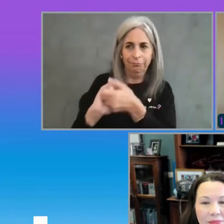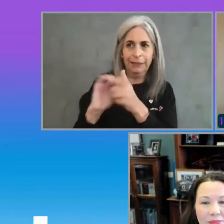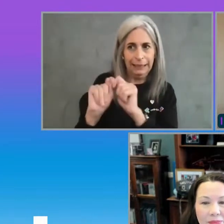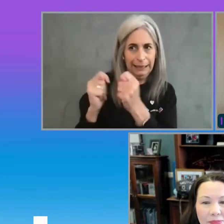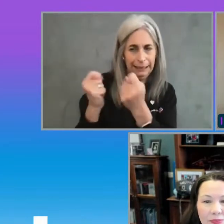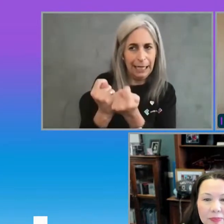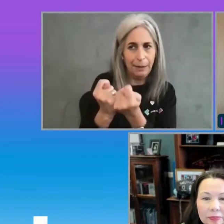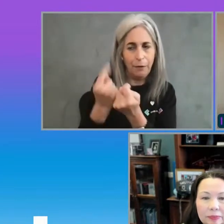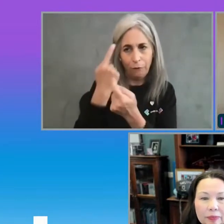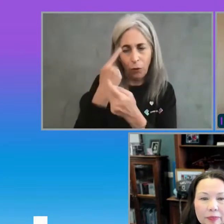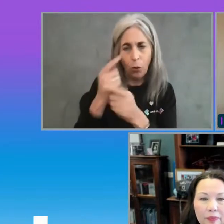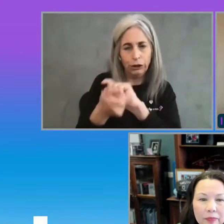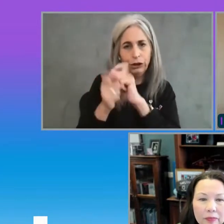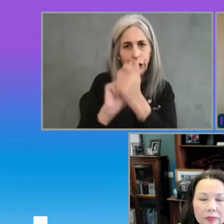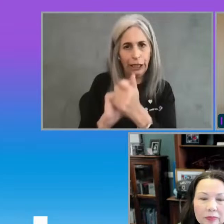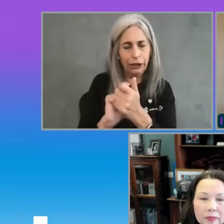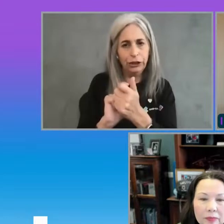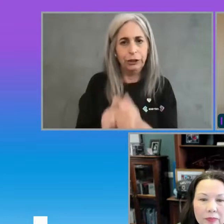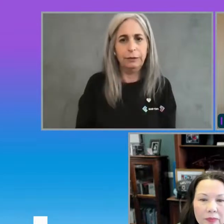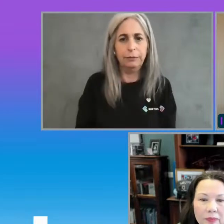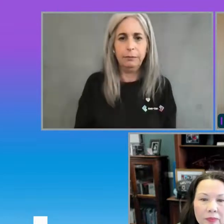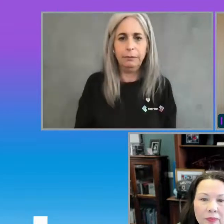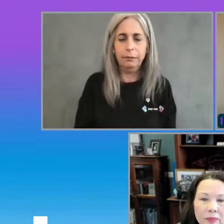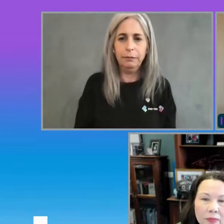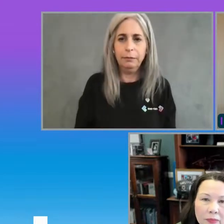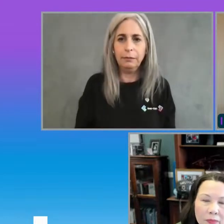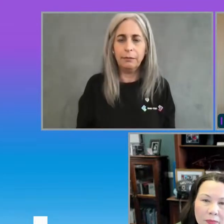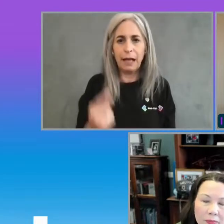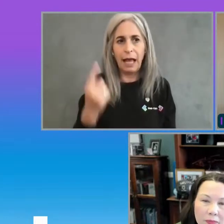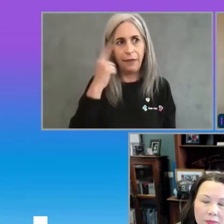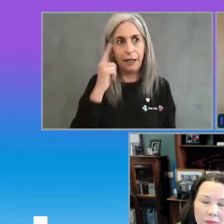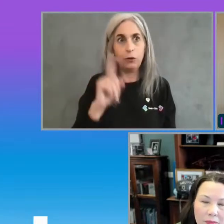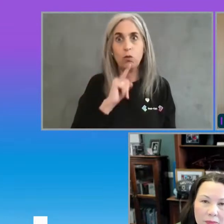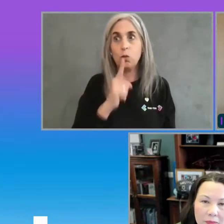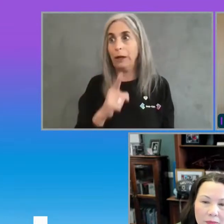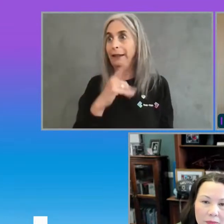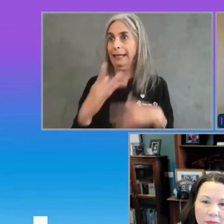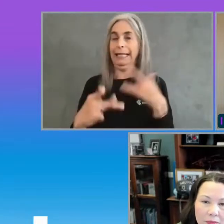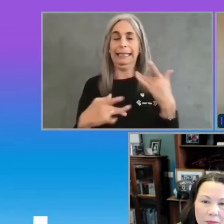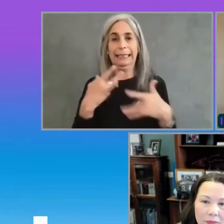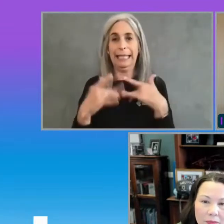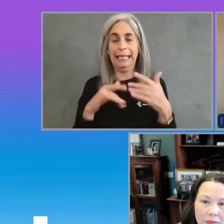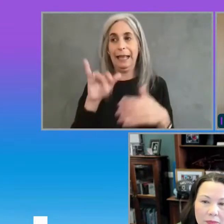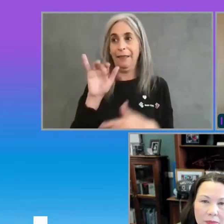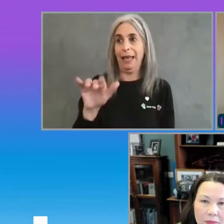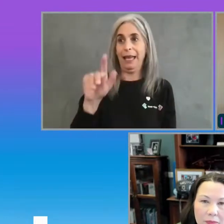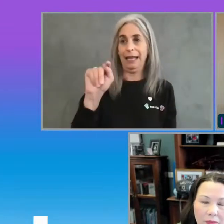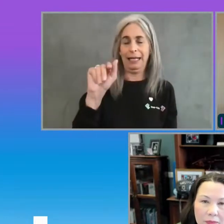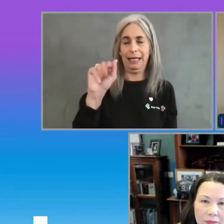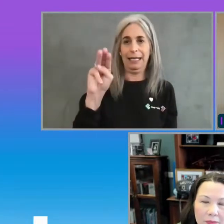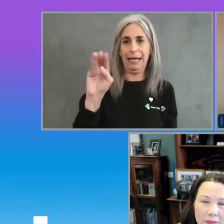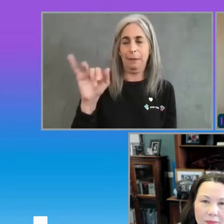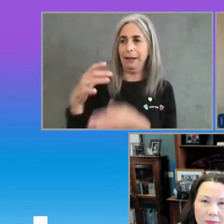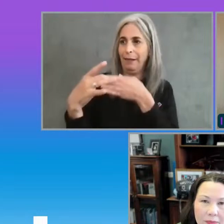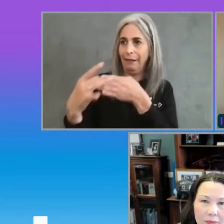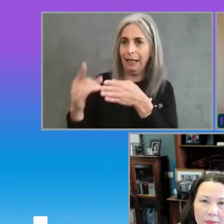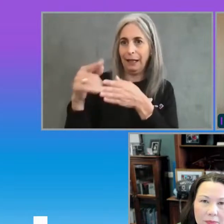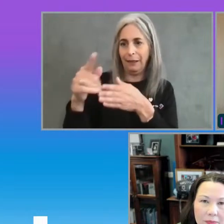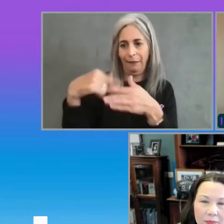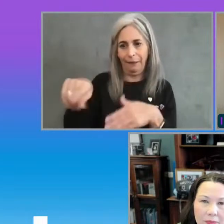something done here. So I think it's exciting that Tammy is